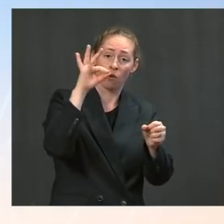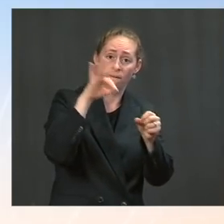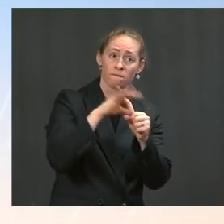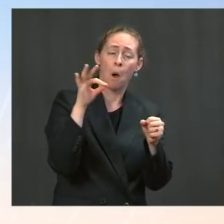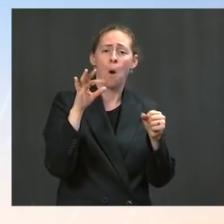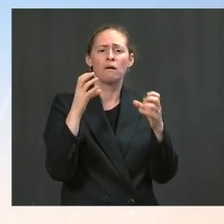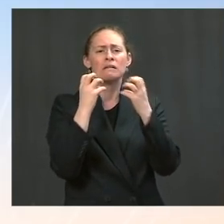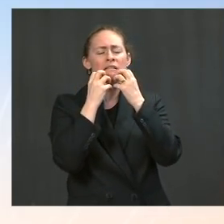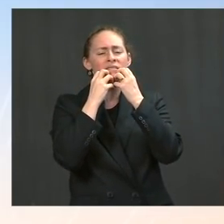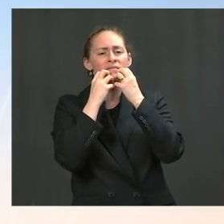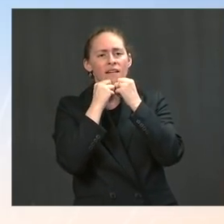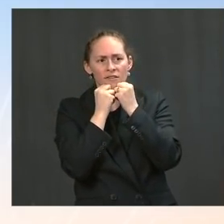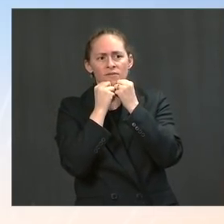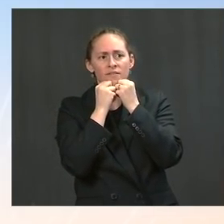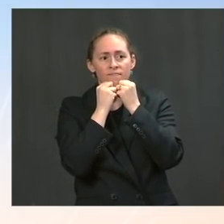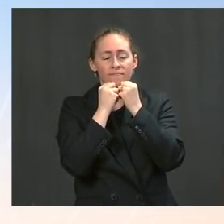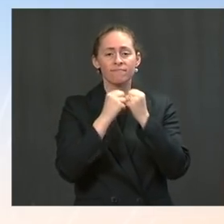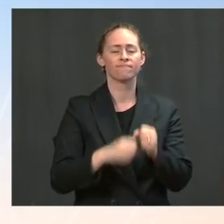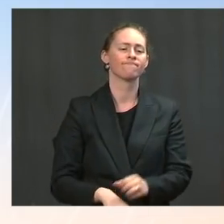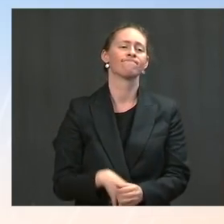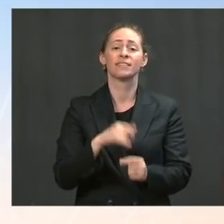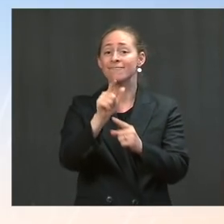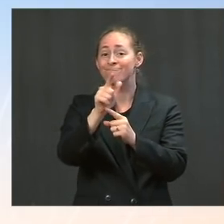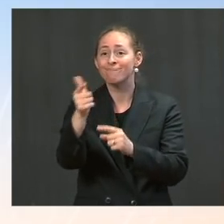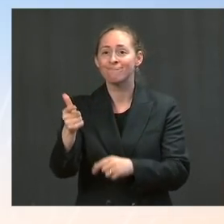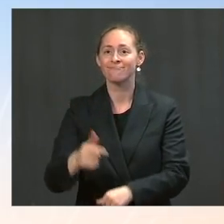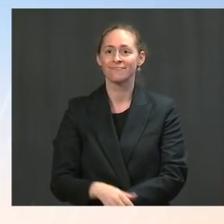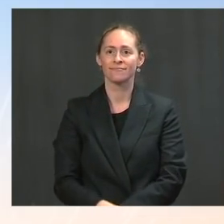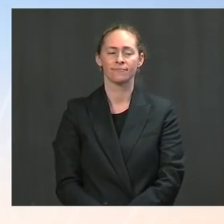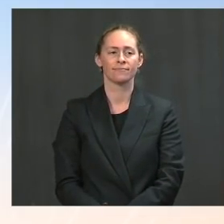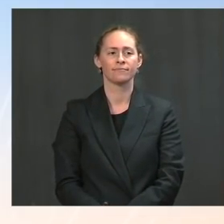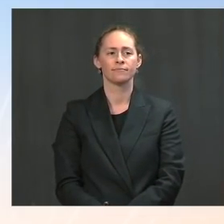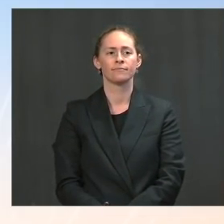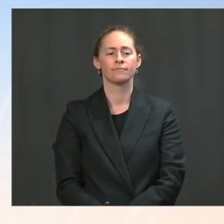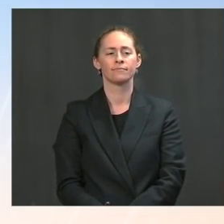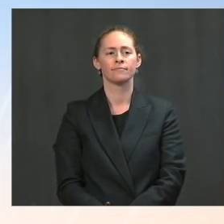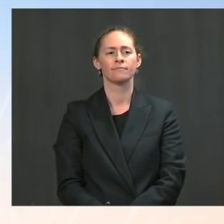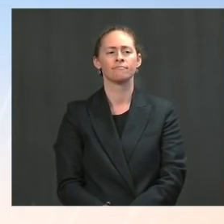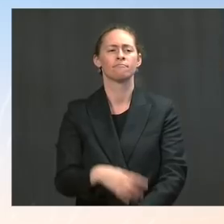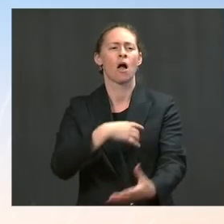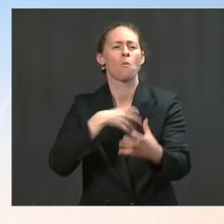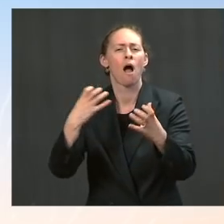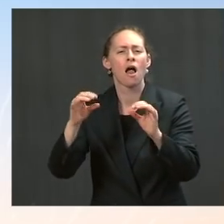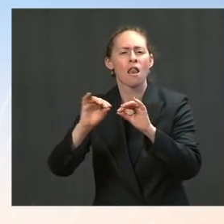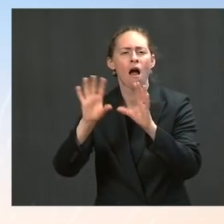if that's okay. Go ahead. The Press: Just a clarifying question -- Ms. Psaki: Sure. The Press: -- and then a follow-up on Afghanistan. Ms. Psaki: Yeah. The Press: Yesterday, you said